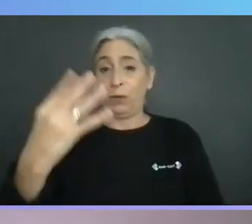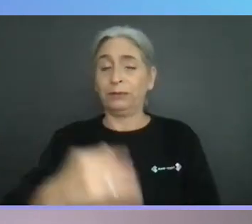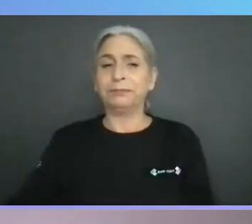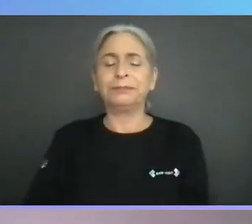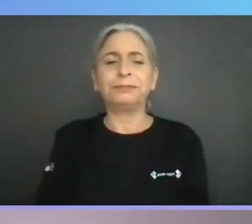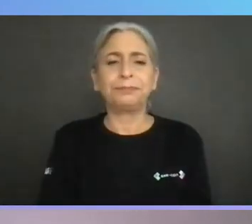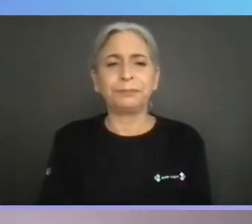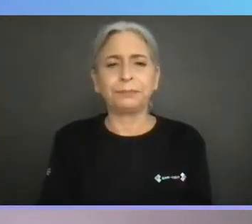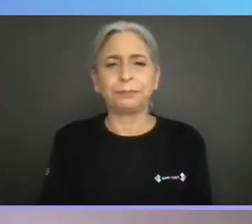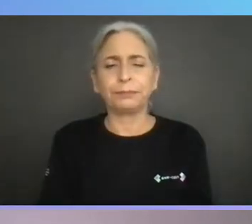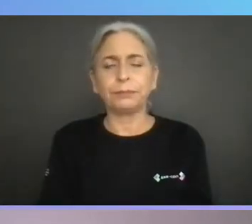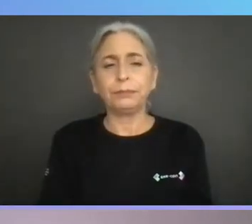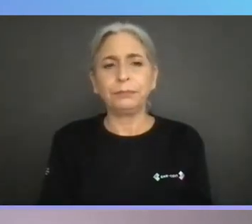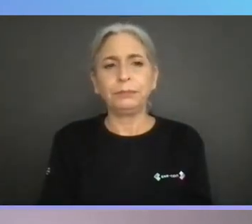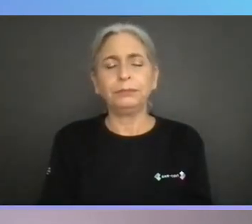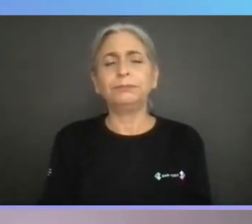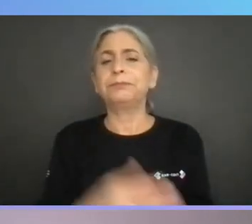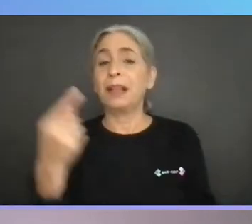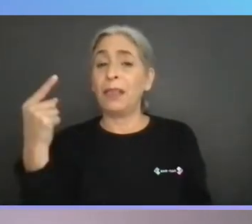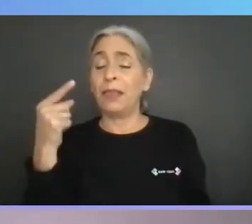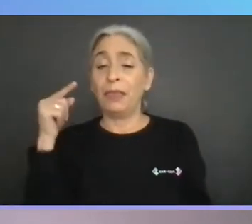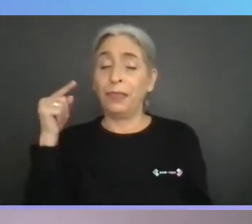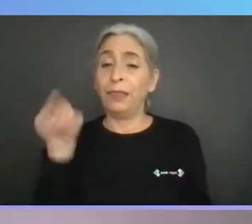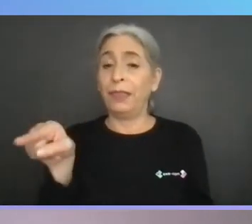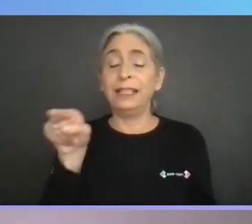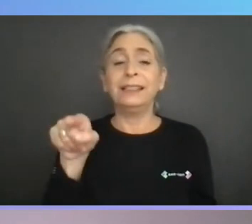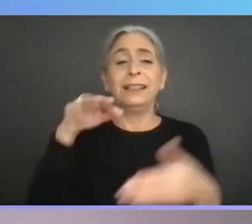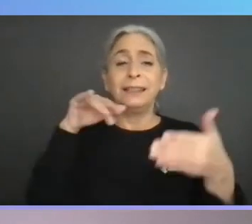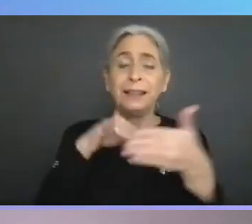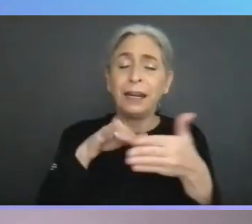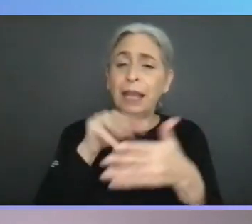Slide four. So this study center is on the web Content